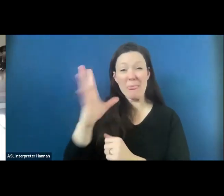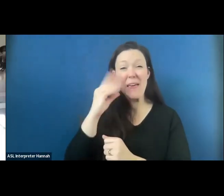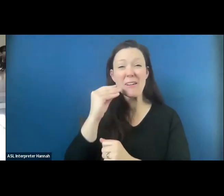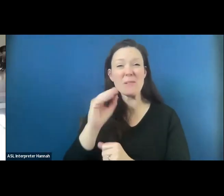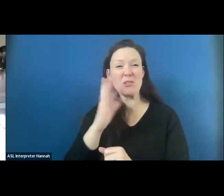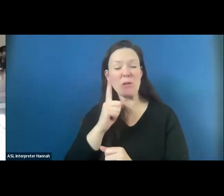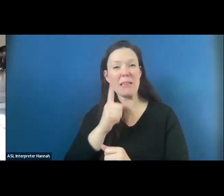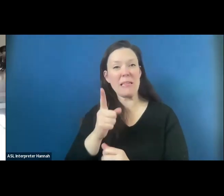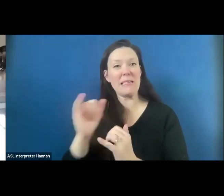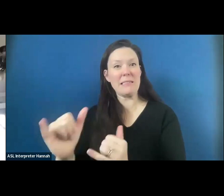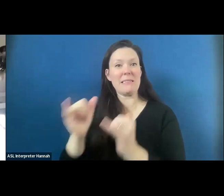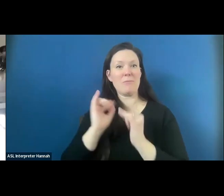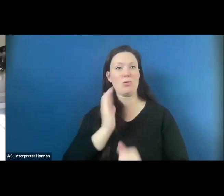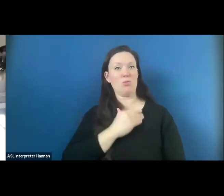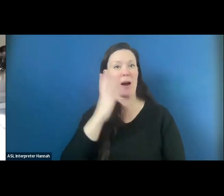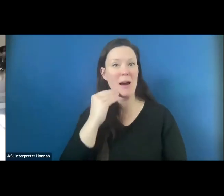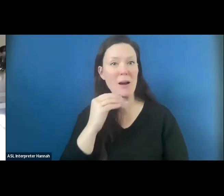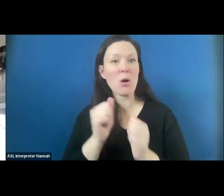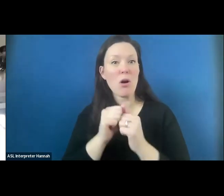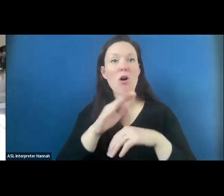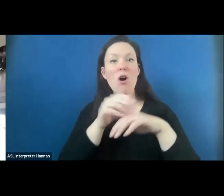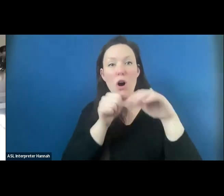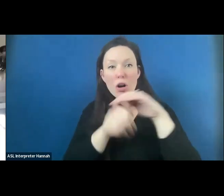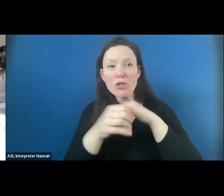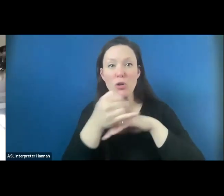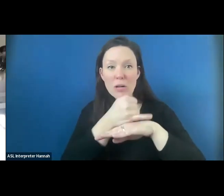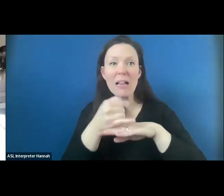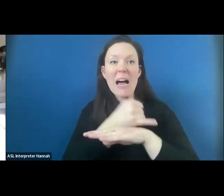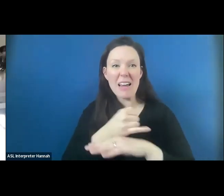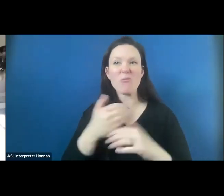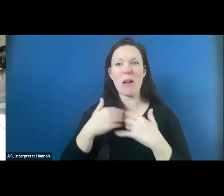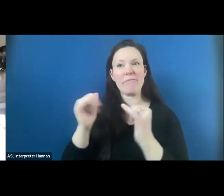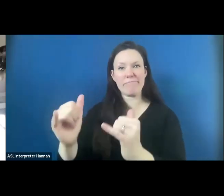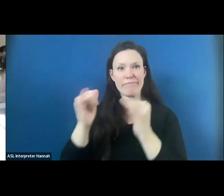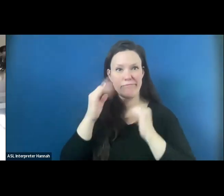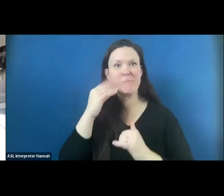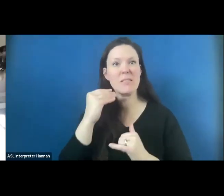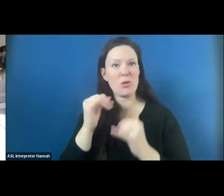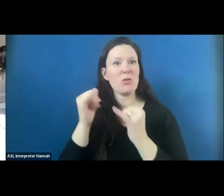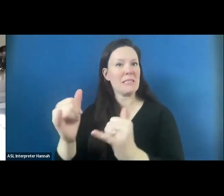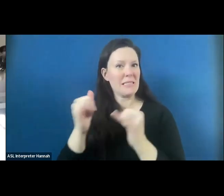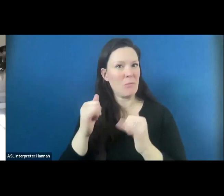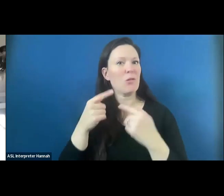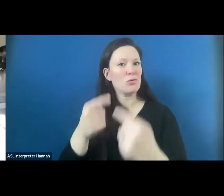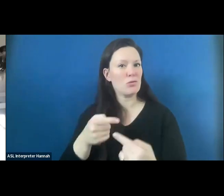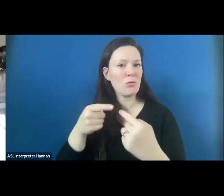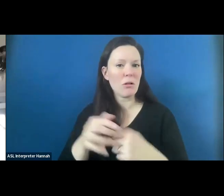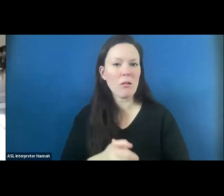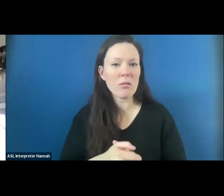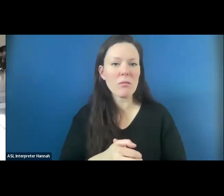communities here on Turtle Island have faced and continue to face. What is happening and what we see is really this